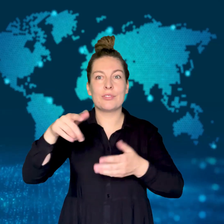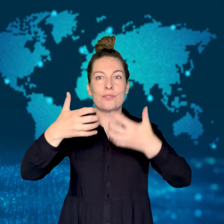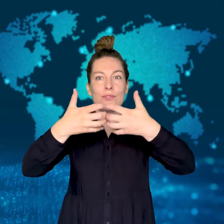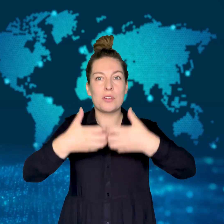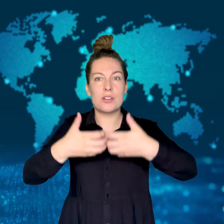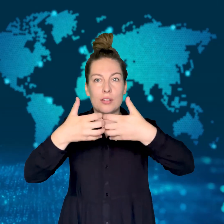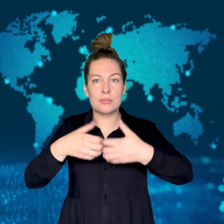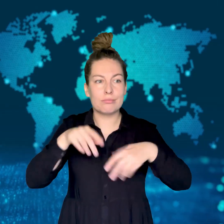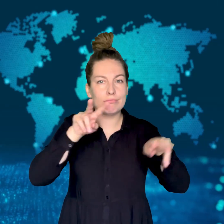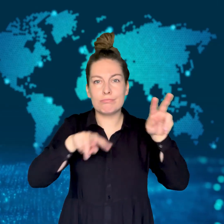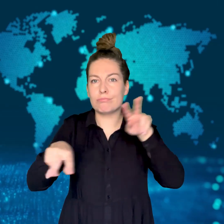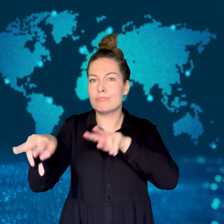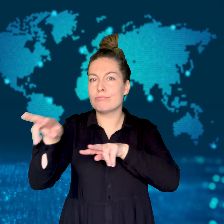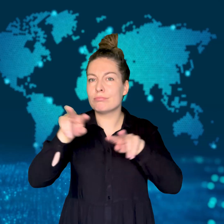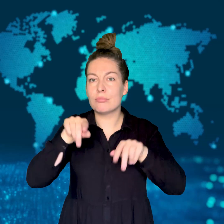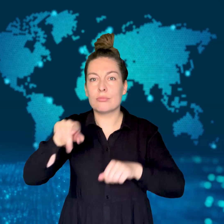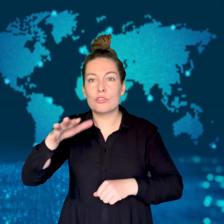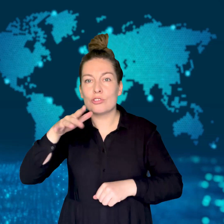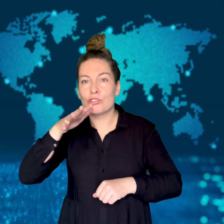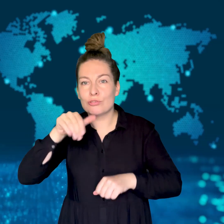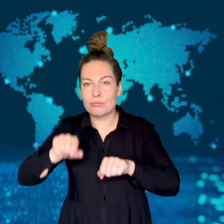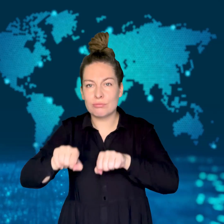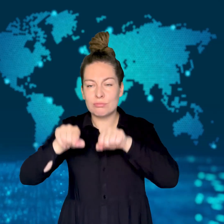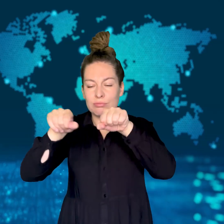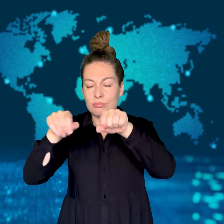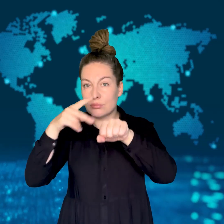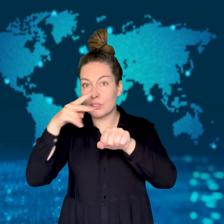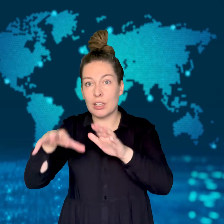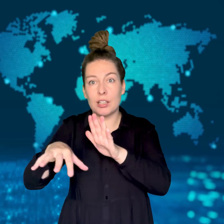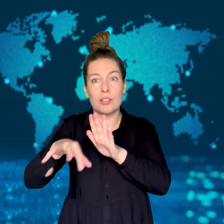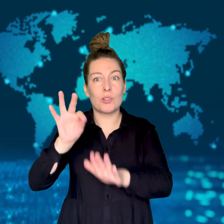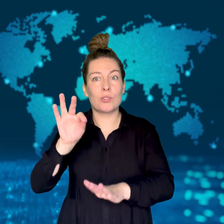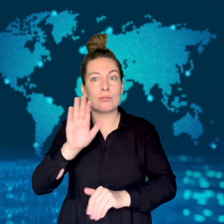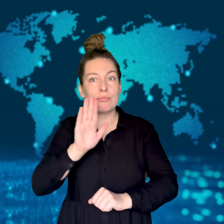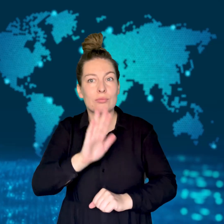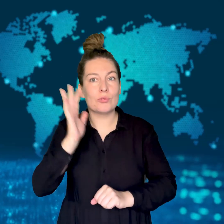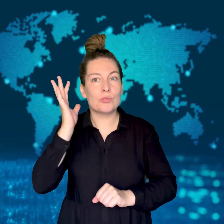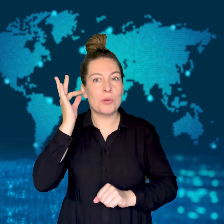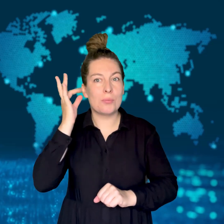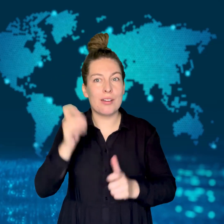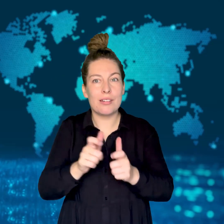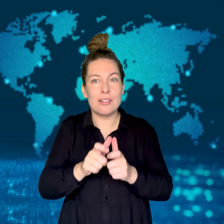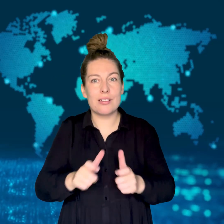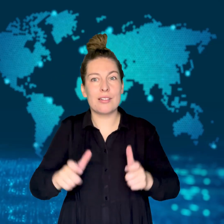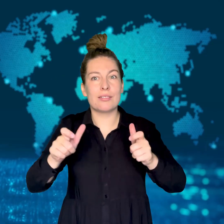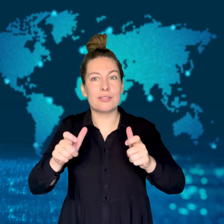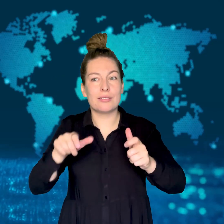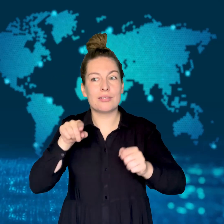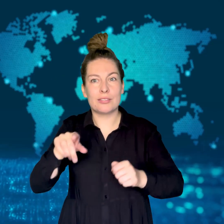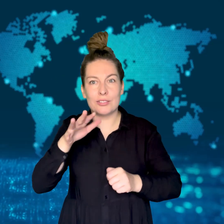found in a bin that was not to be used for that type of waste.